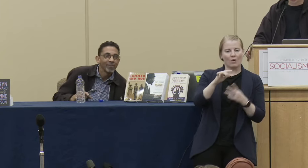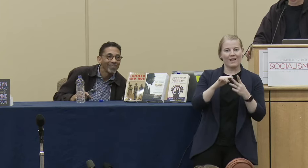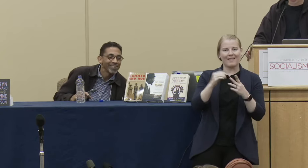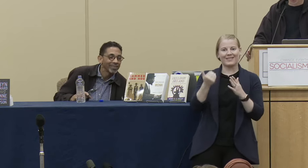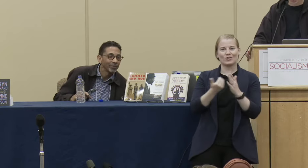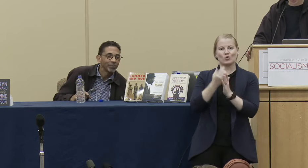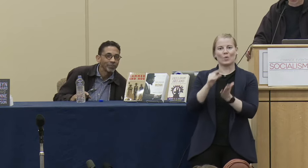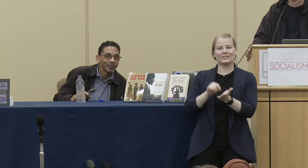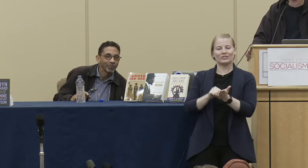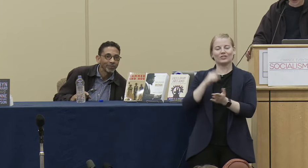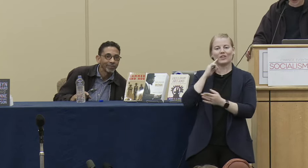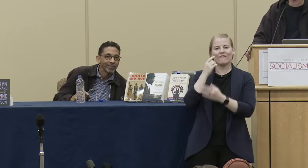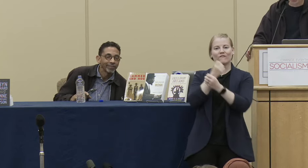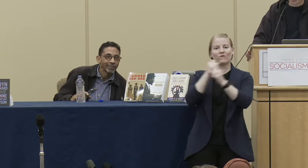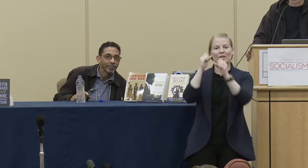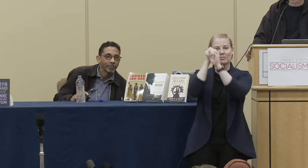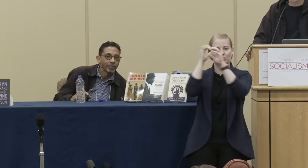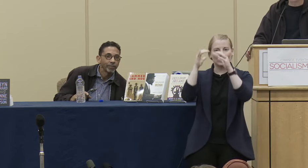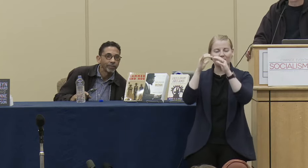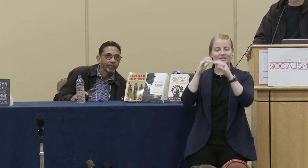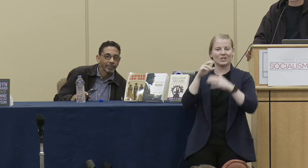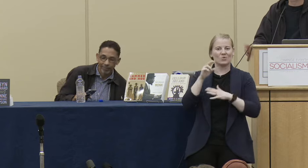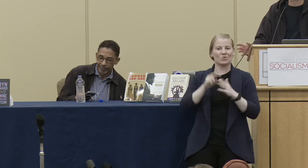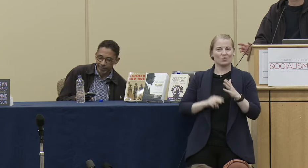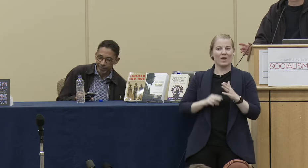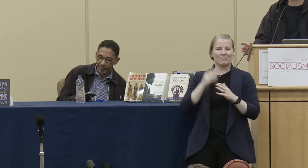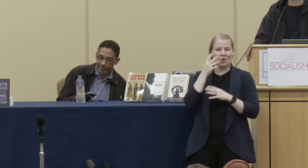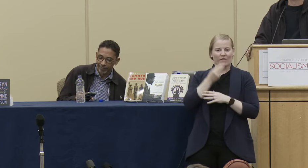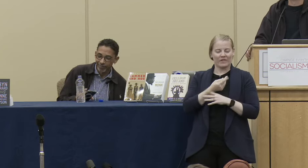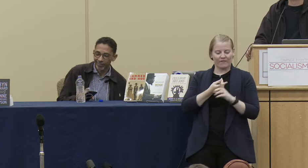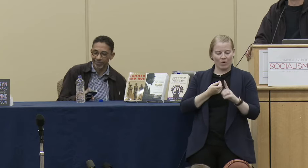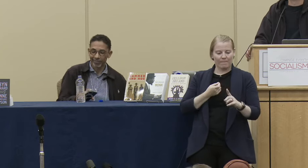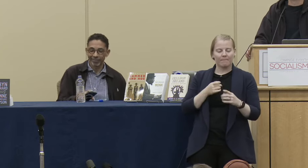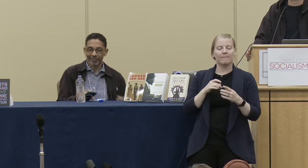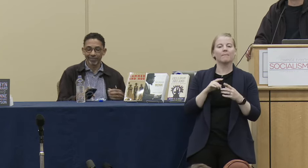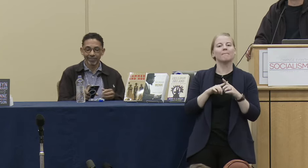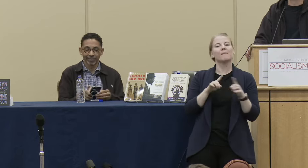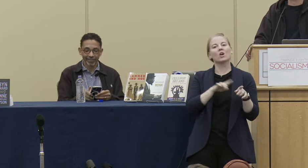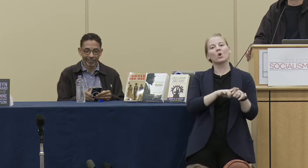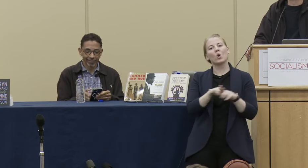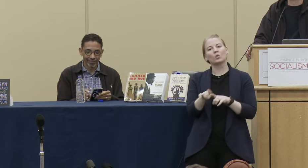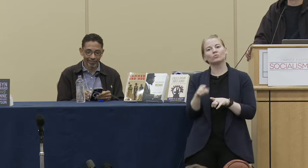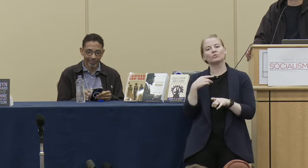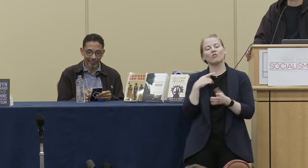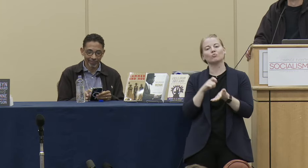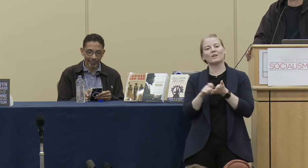the new edition of "Freedom Dreams," which you just read so